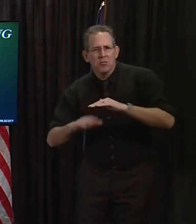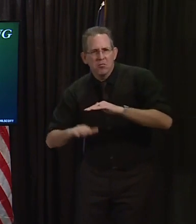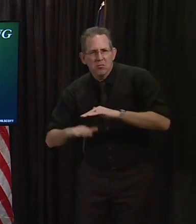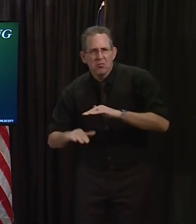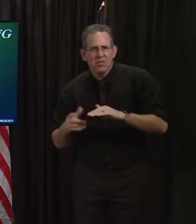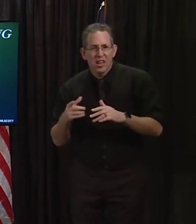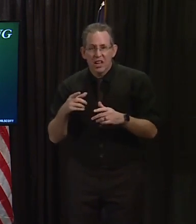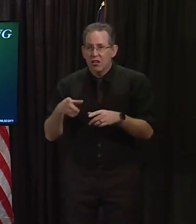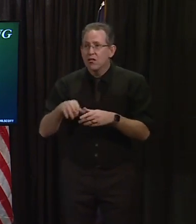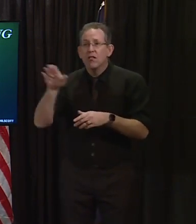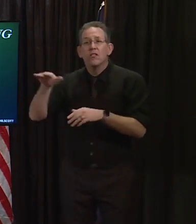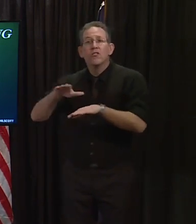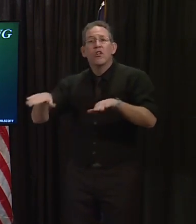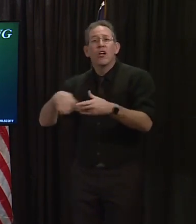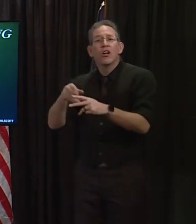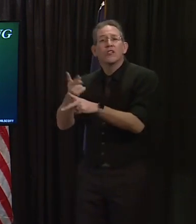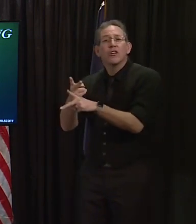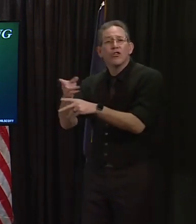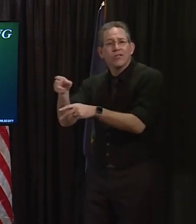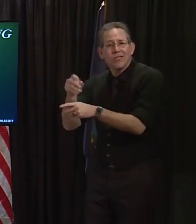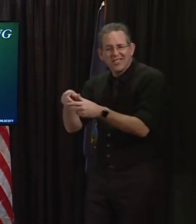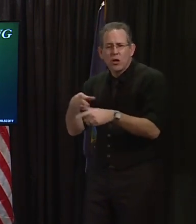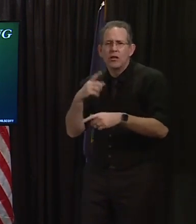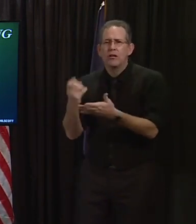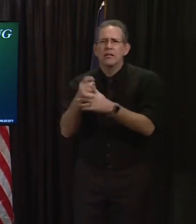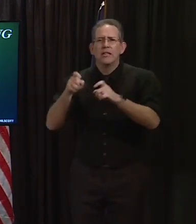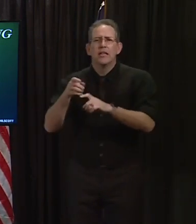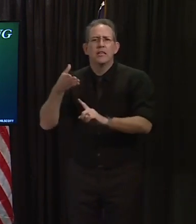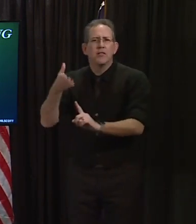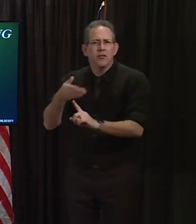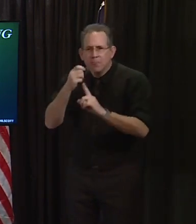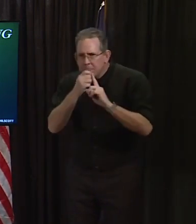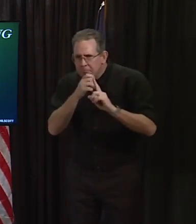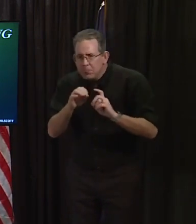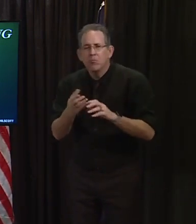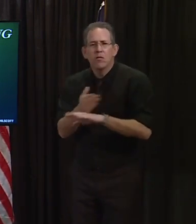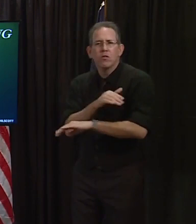if all suit, it allows Children and staff who are close contacts to